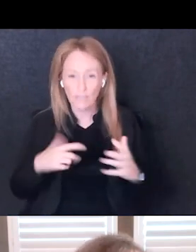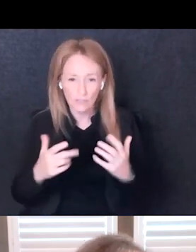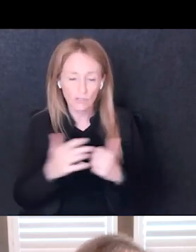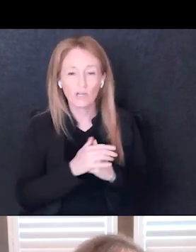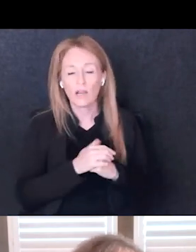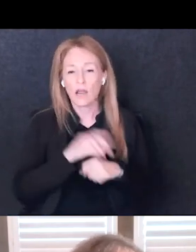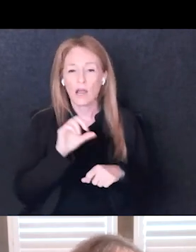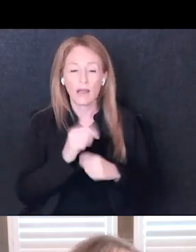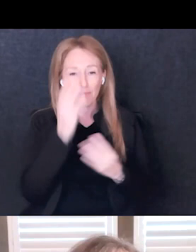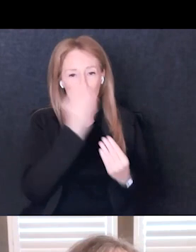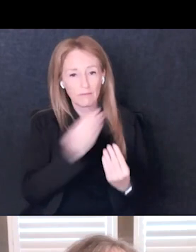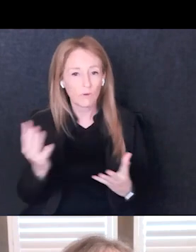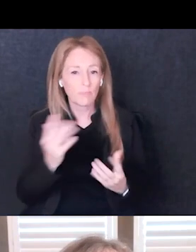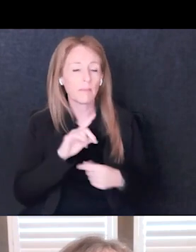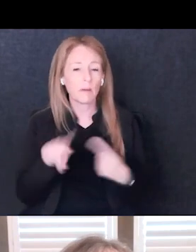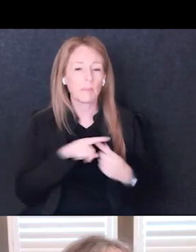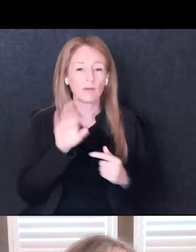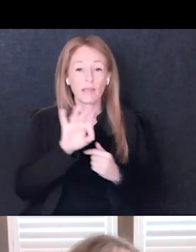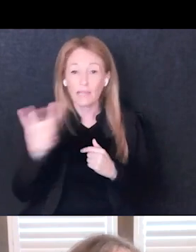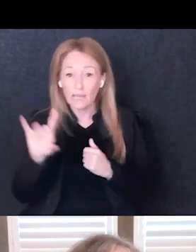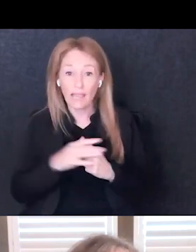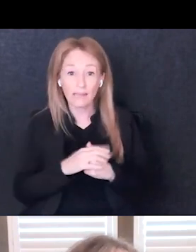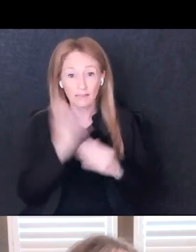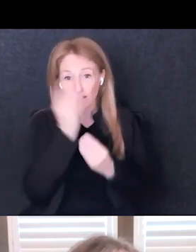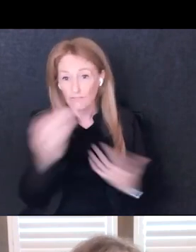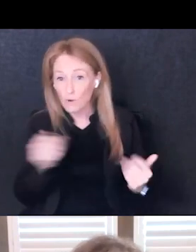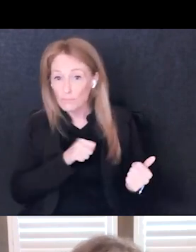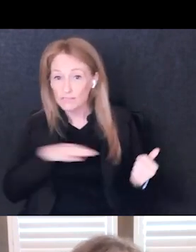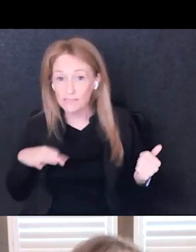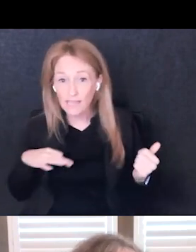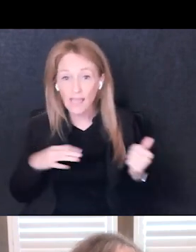YOU CAN INFORM THEIR STAFF OR FRIENDS OR THE COMPANIES IN THE DISTRICTS.